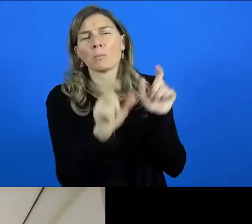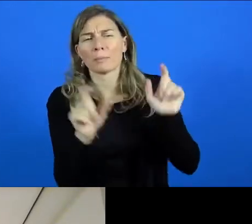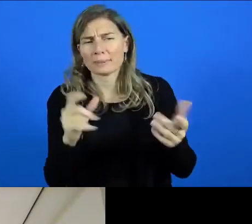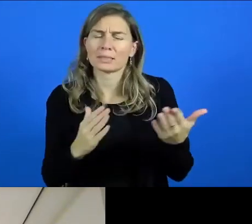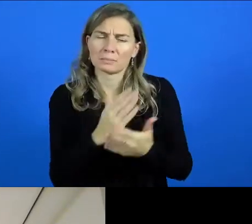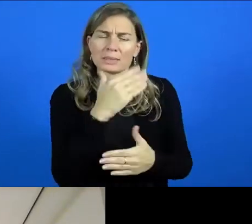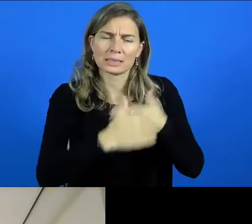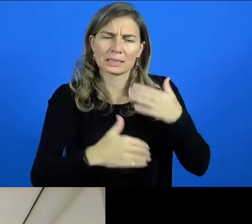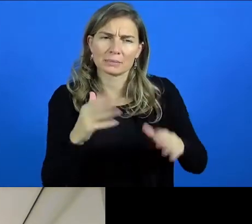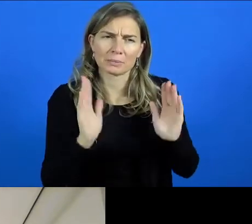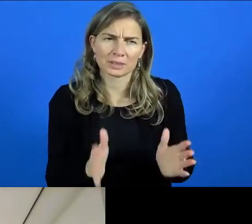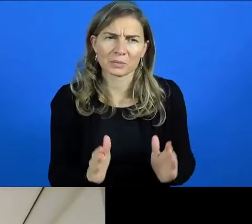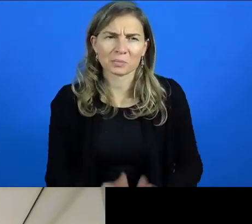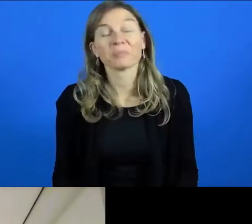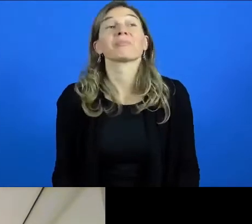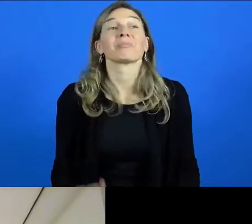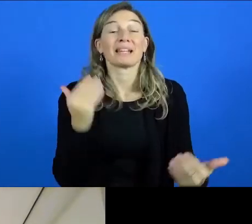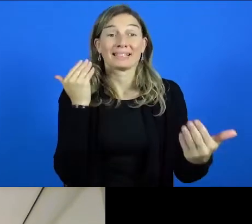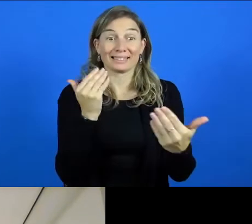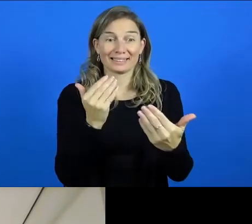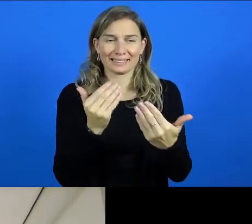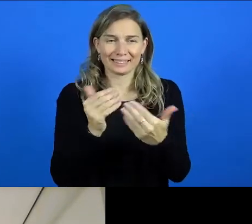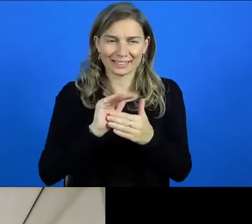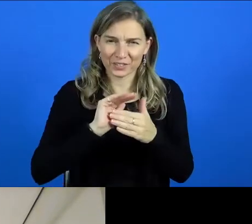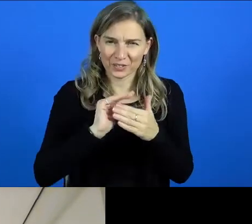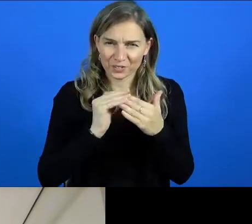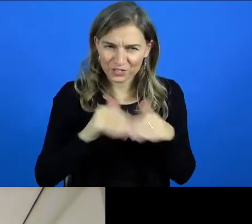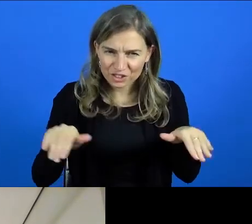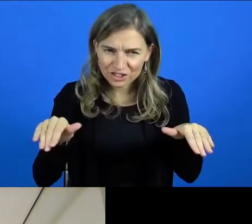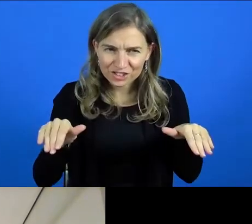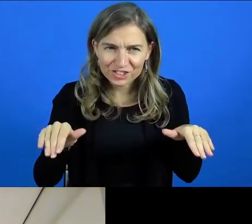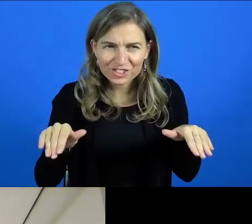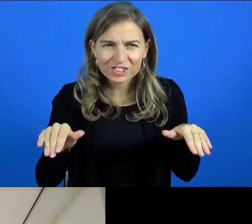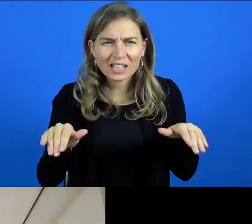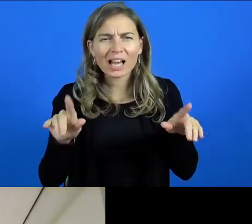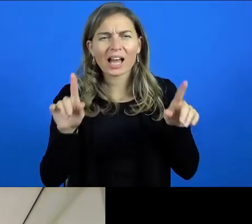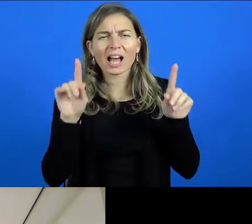I'm coming to the end to speak to you, and may I ask for the next slide?